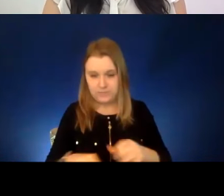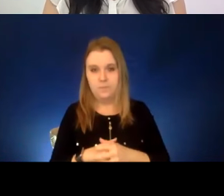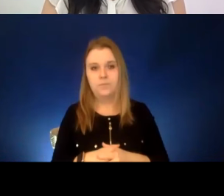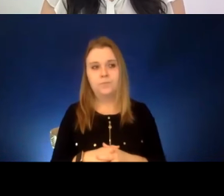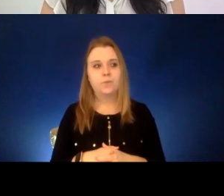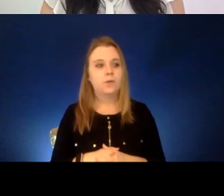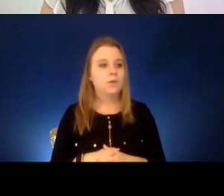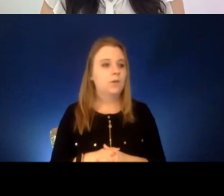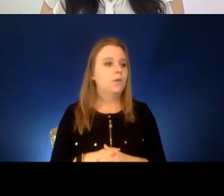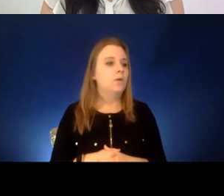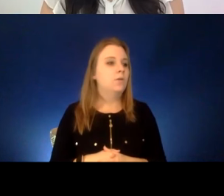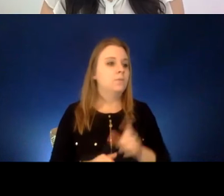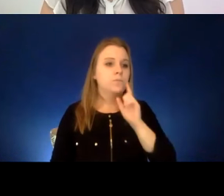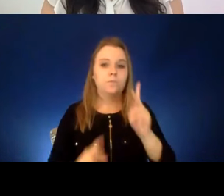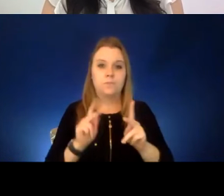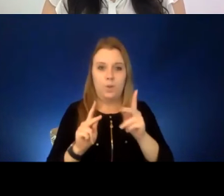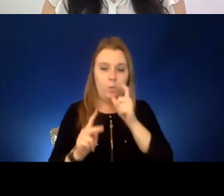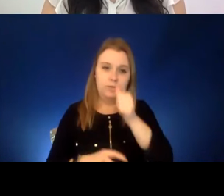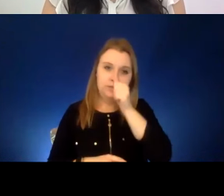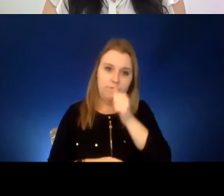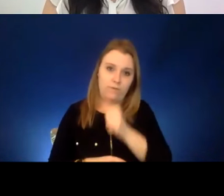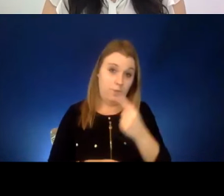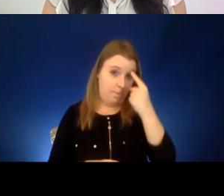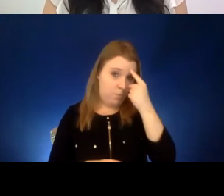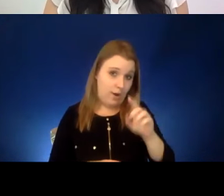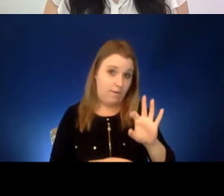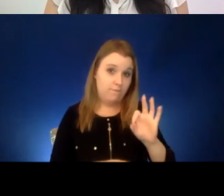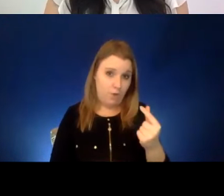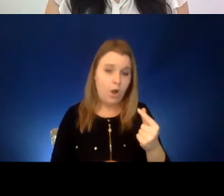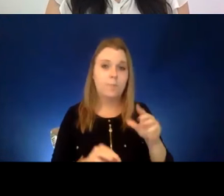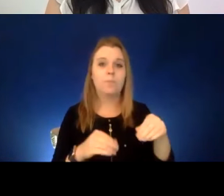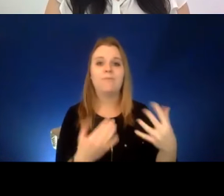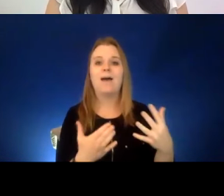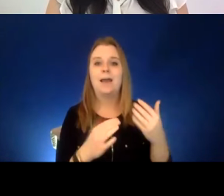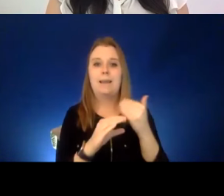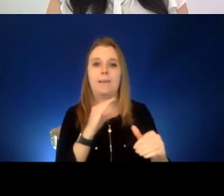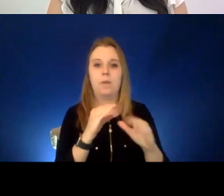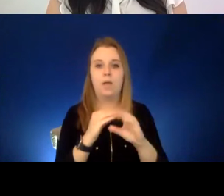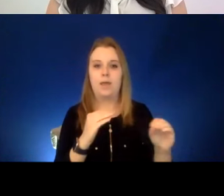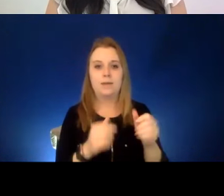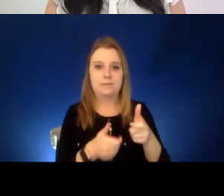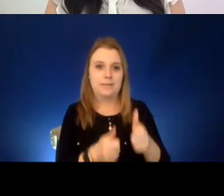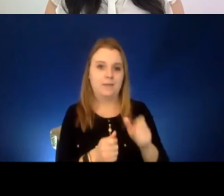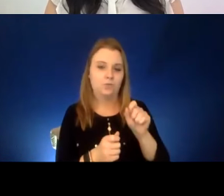In terms of people suffering from brain fog, you definitely wanna provide email and text reminders about purchased tickets and experiences